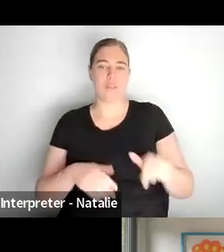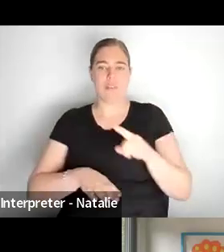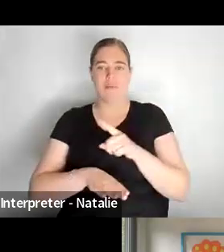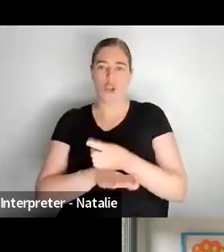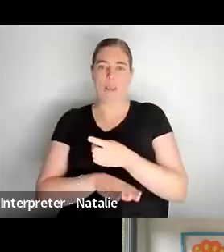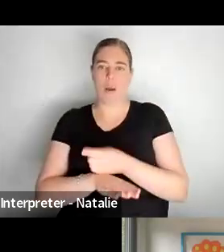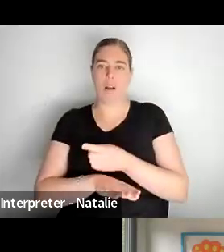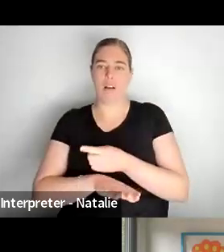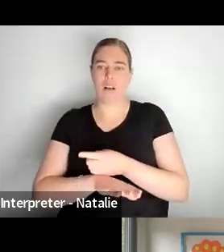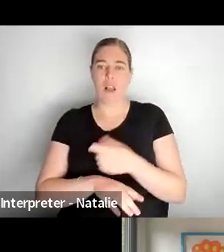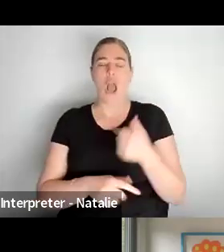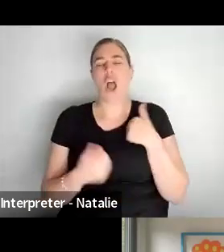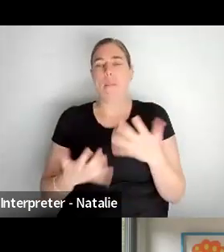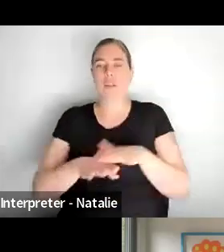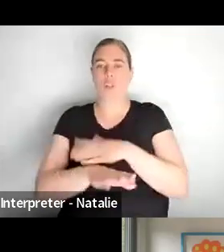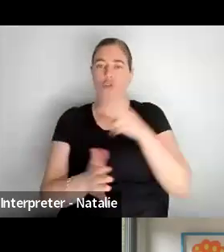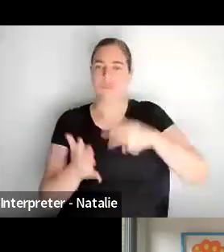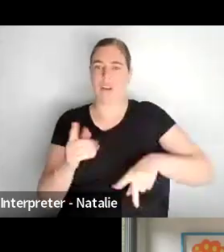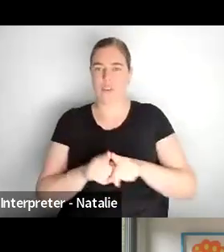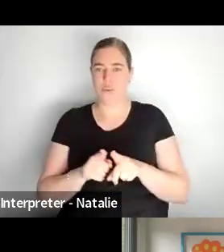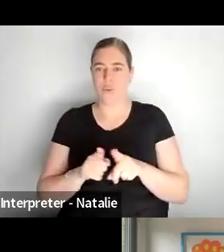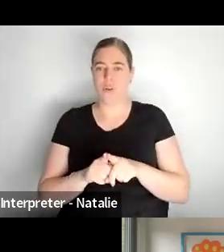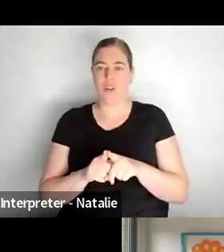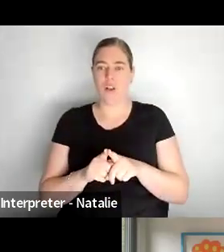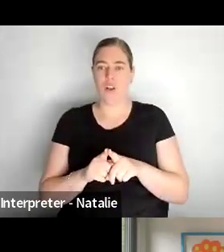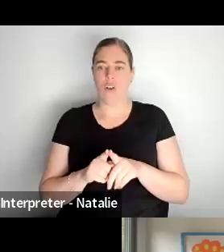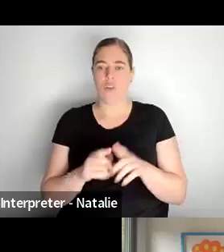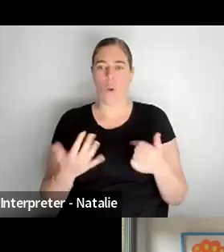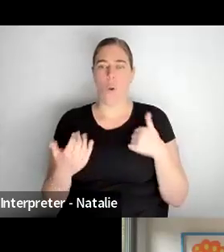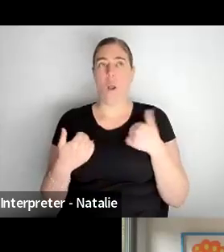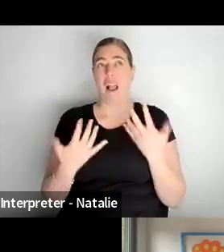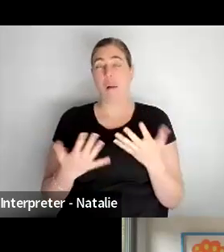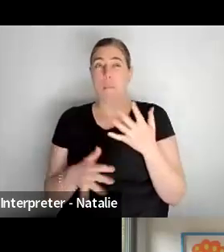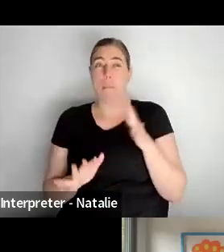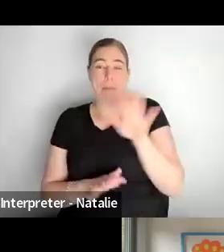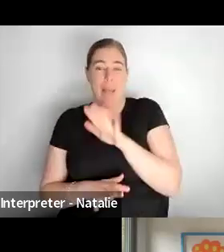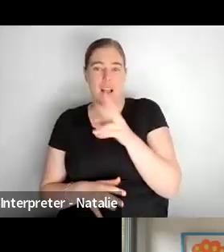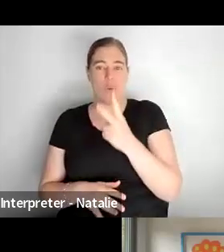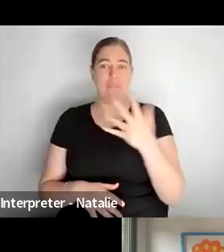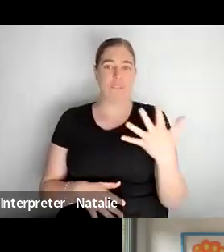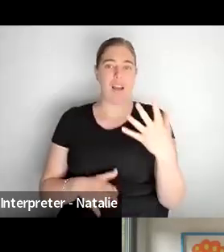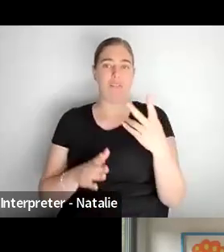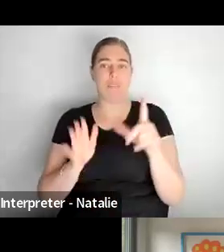And I'm a slow reader, so I tend to take about 25 minutes for a full application, including the